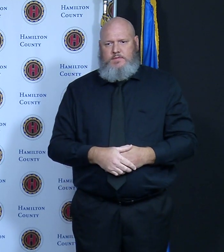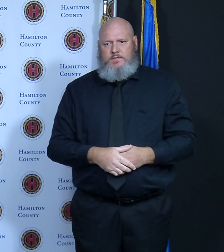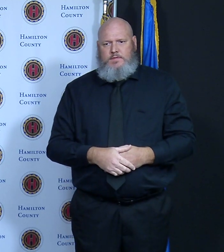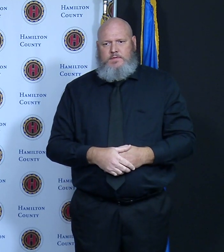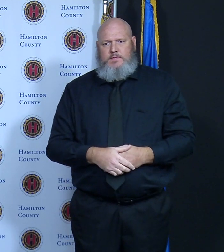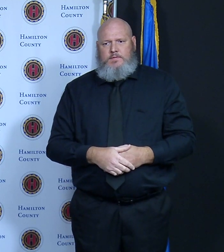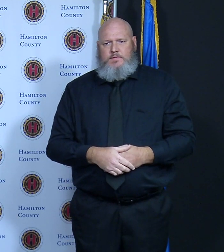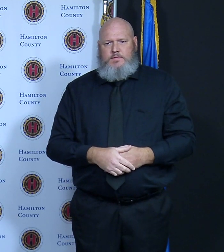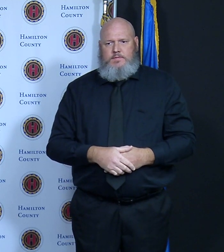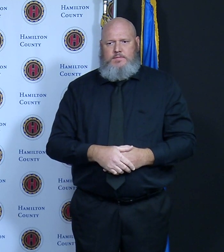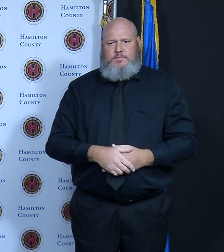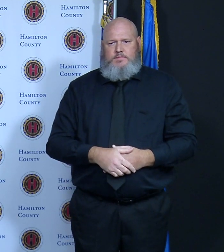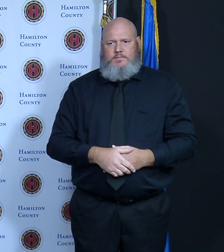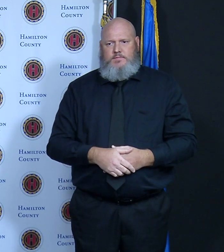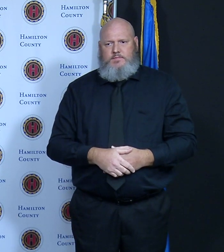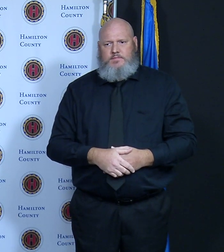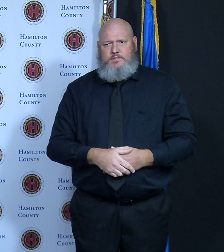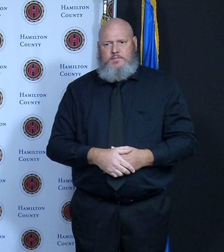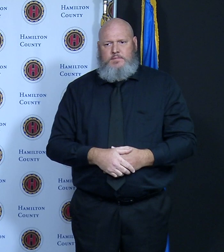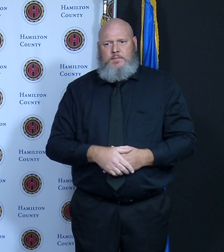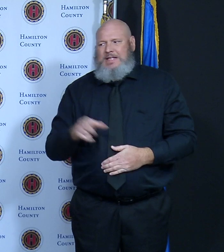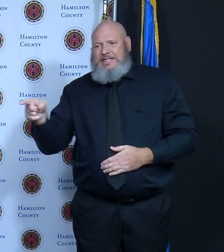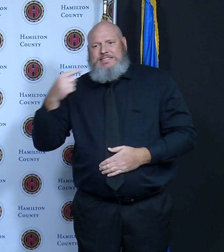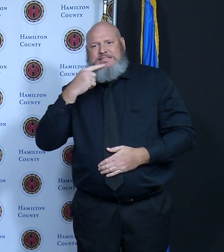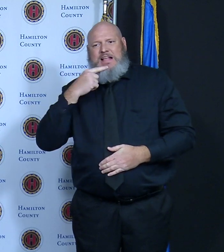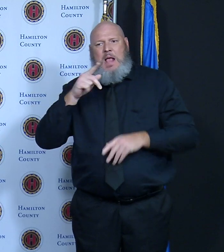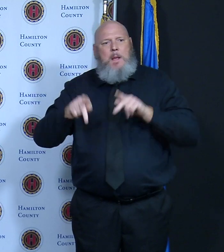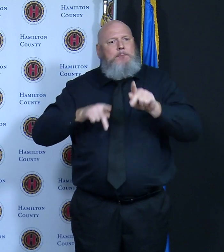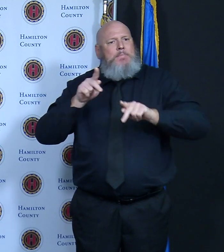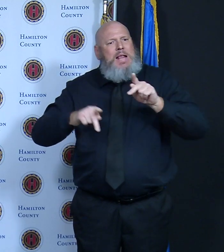can we donate particularly if they've got some of that supply so the number